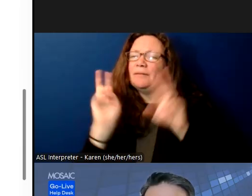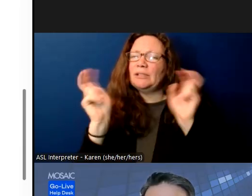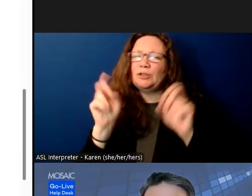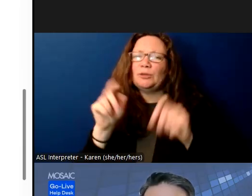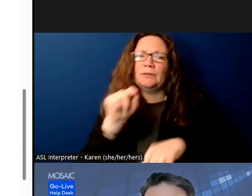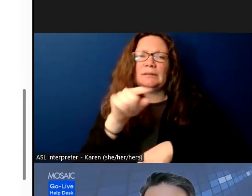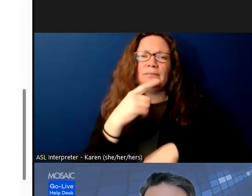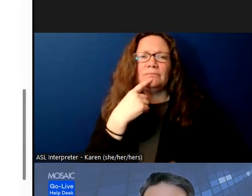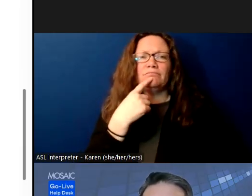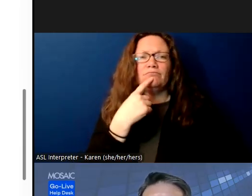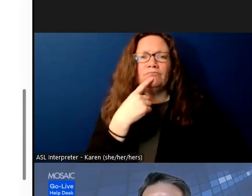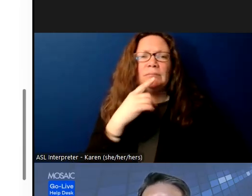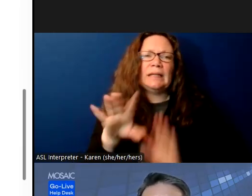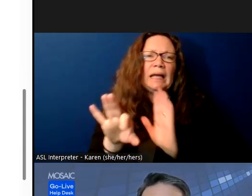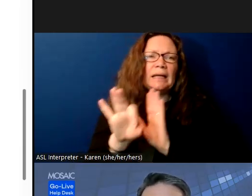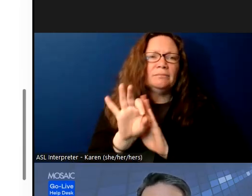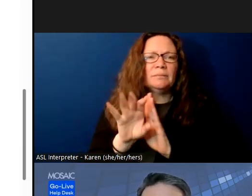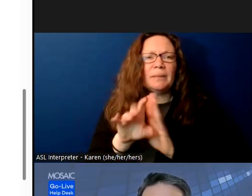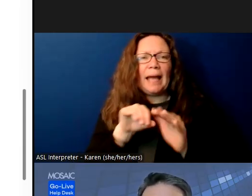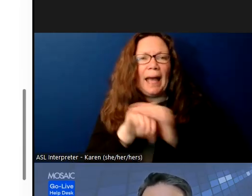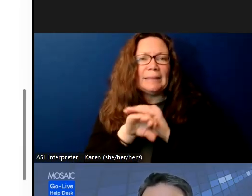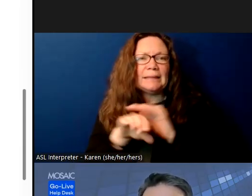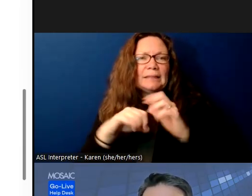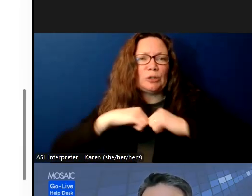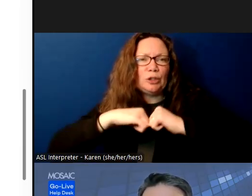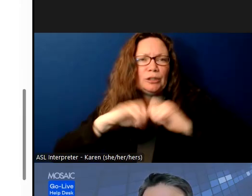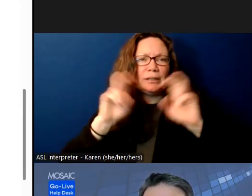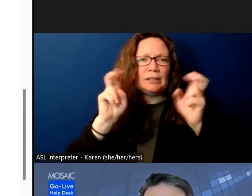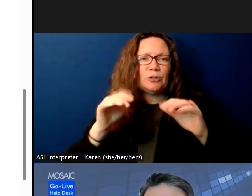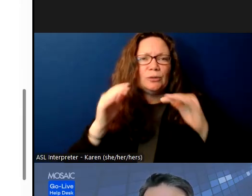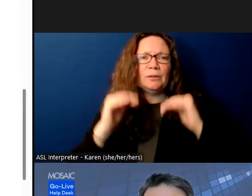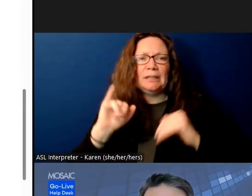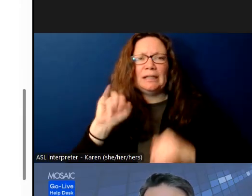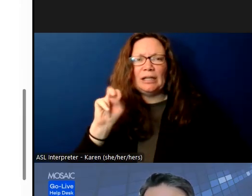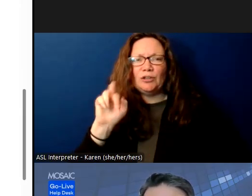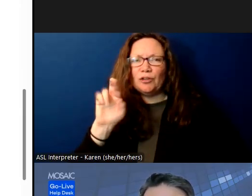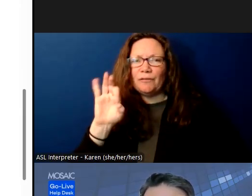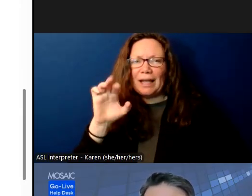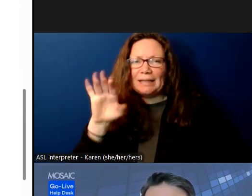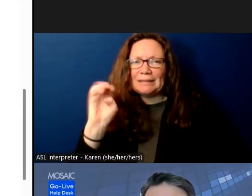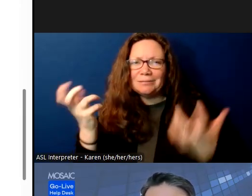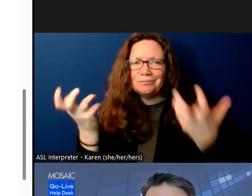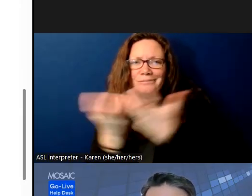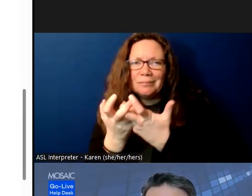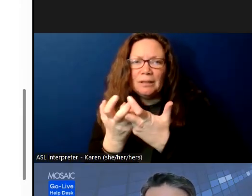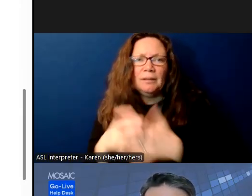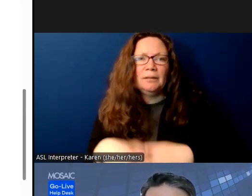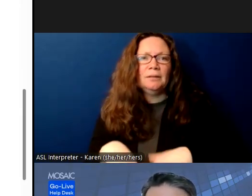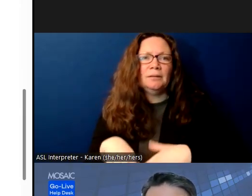How does your page error table change requests? Technical transaction processing or reject the documents.